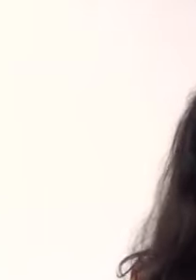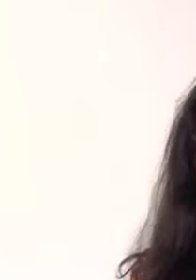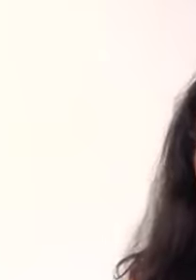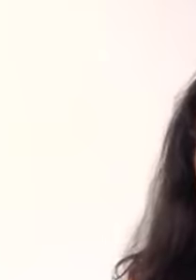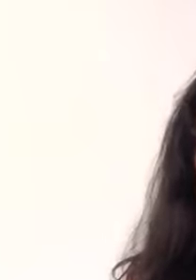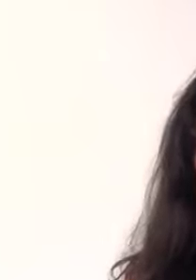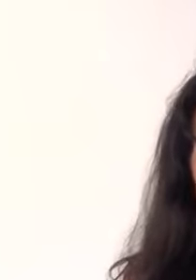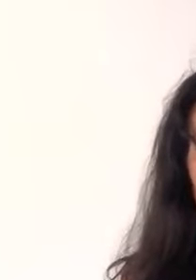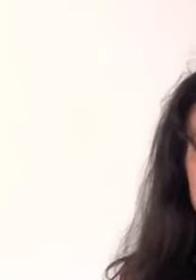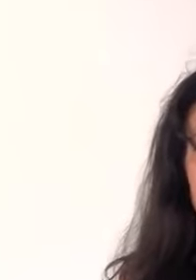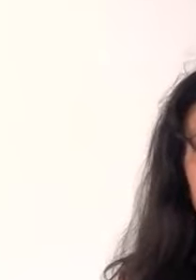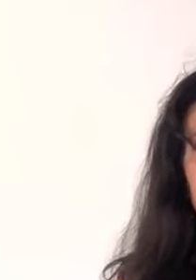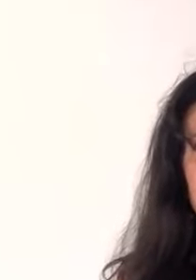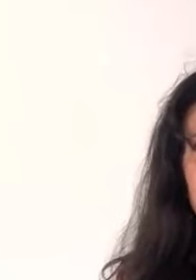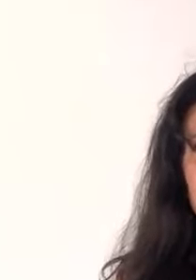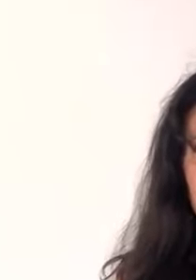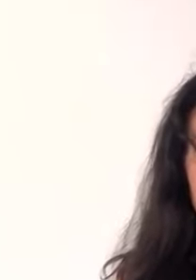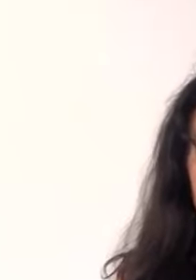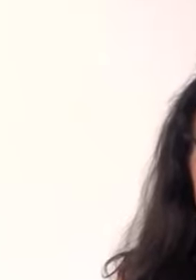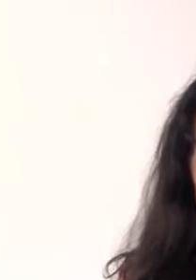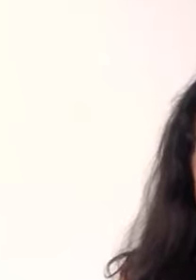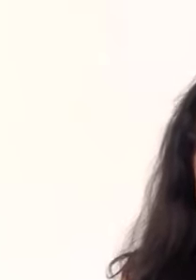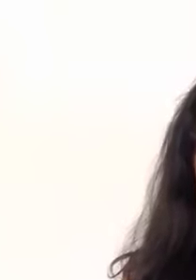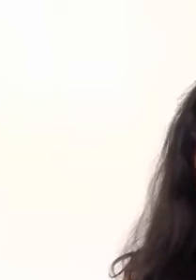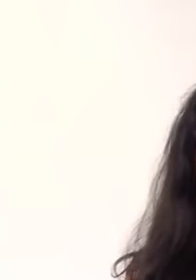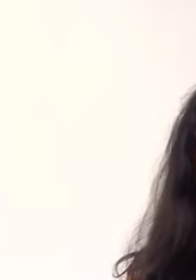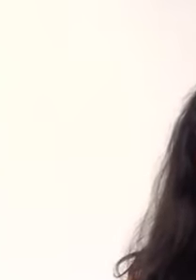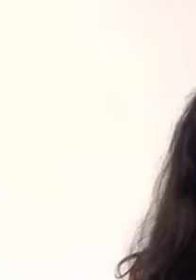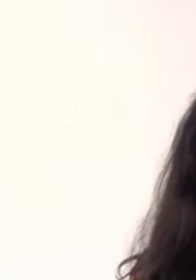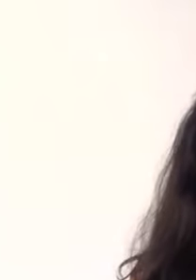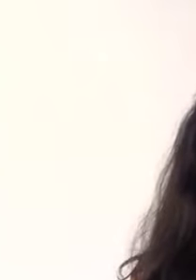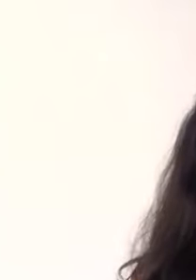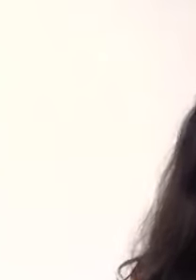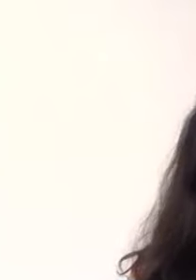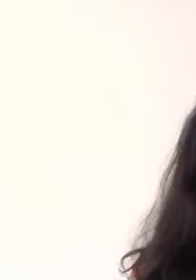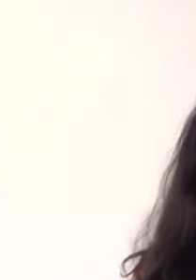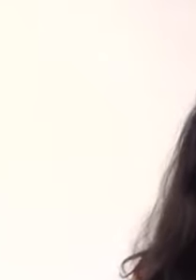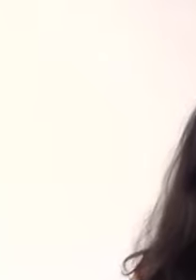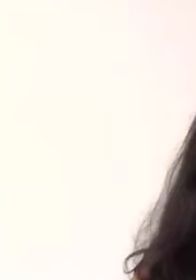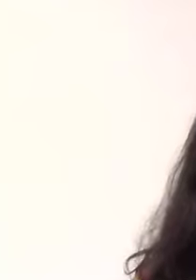in solidarity today for the ral Wollstonecraft Society